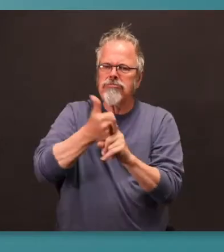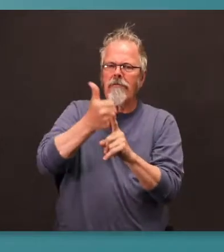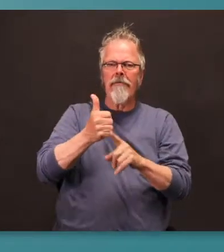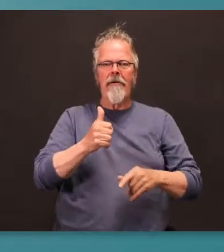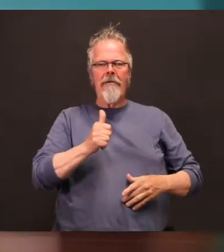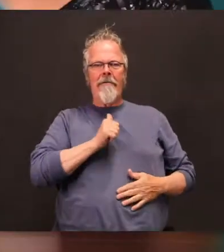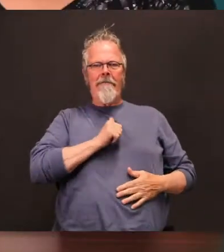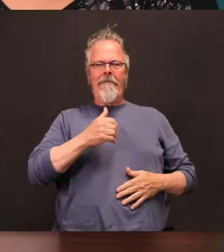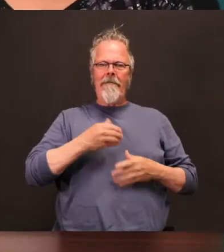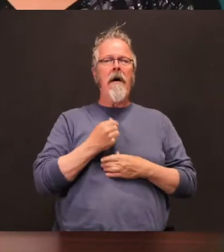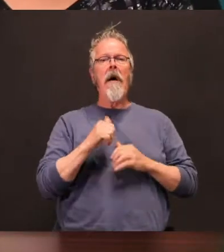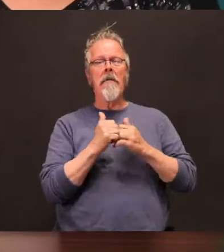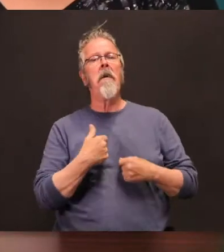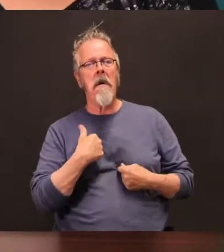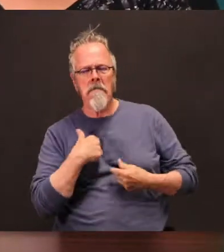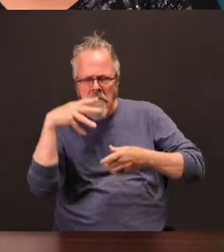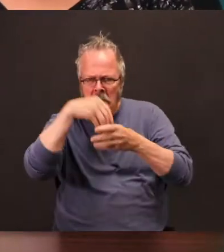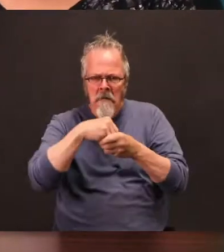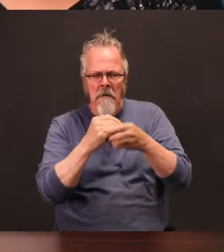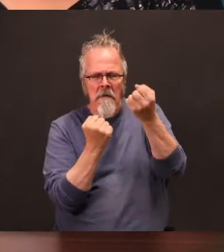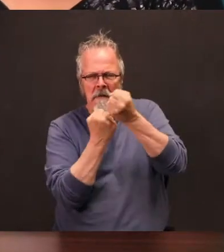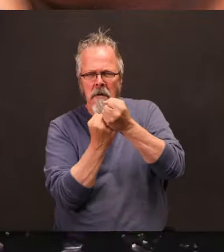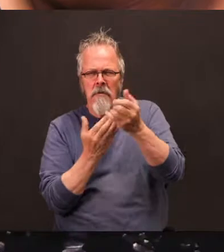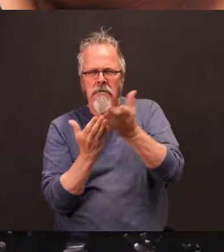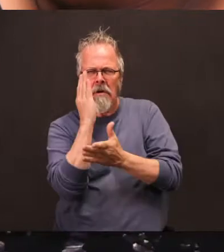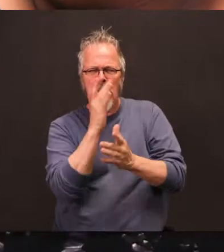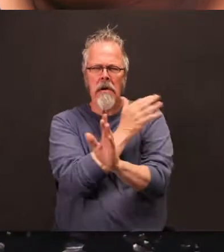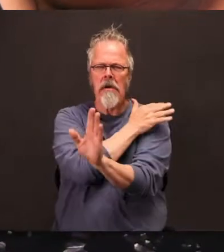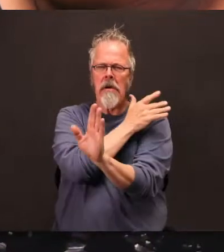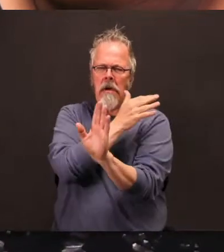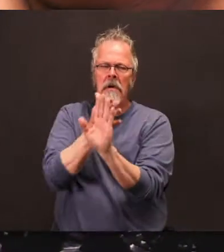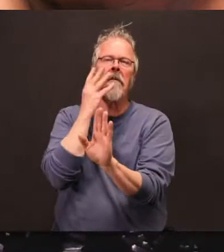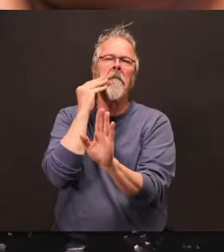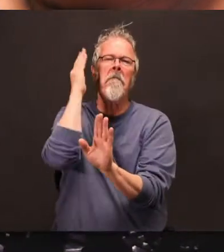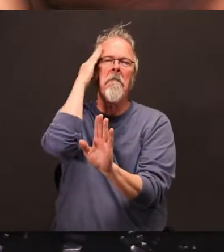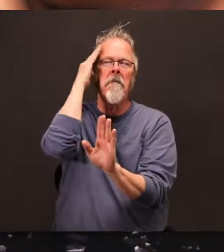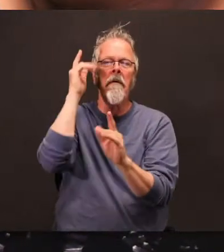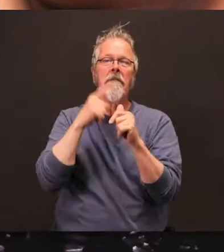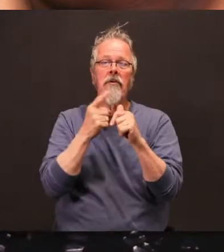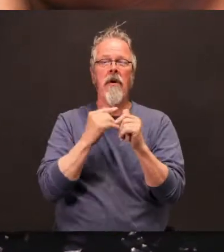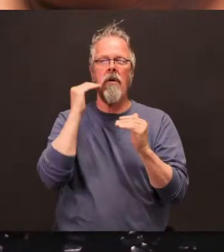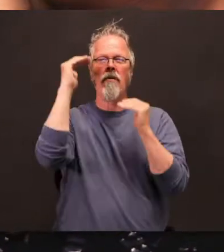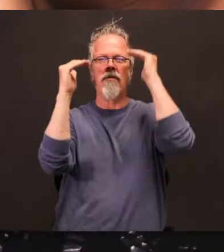I've been a part of self-advocacy through high school. I've been a part of People First Adult Program, Adult Chapter Program,